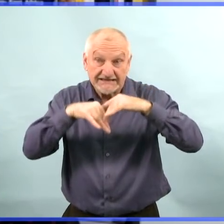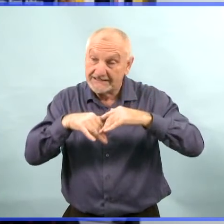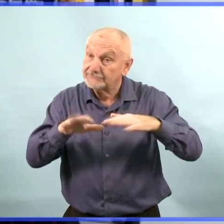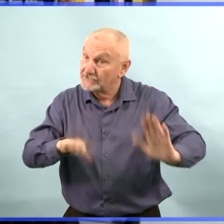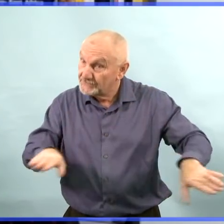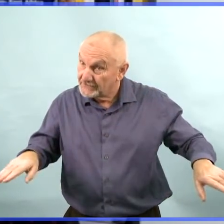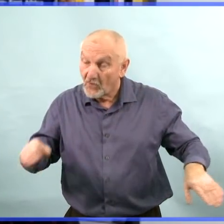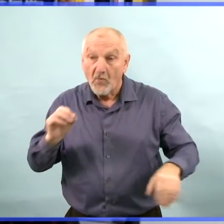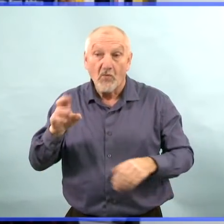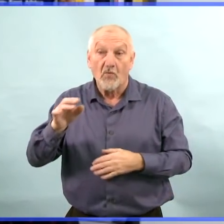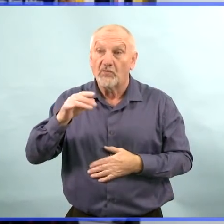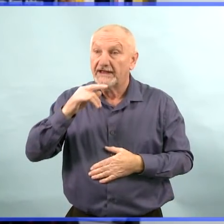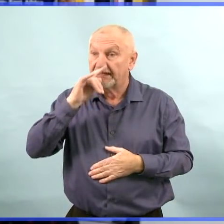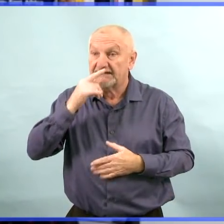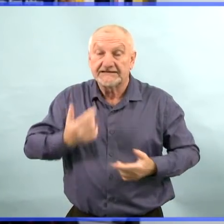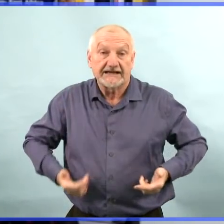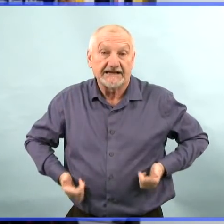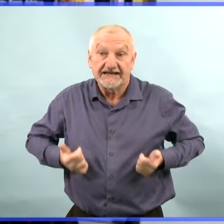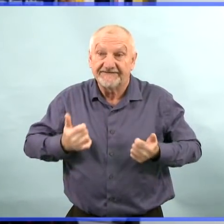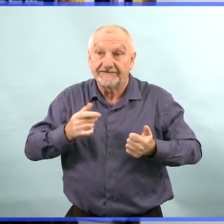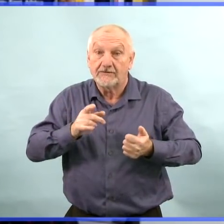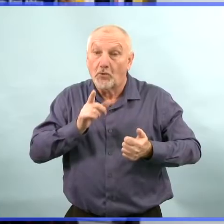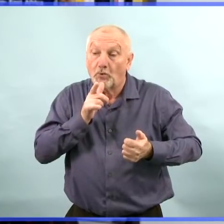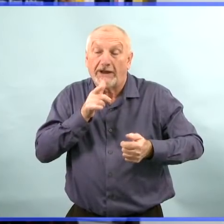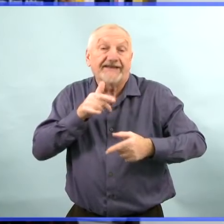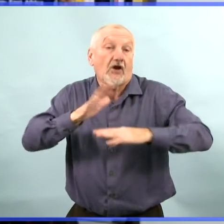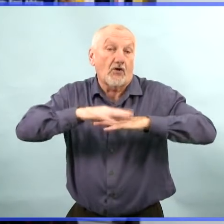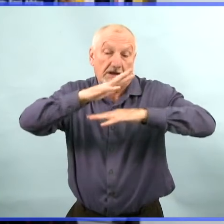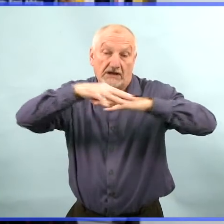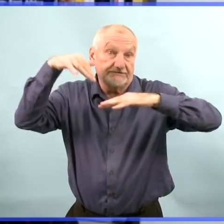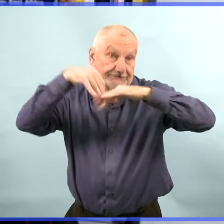the first nations pandemic response coordination team at this time has